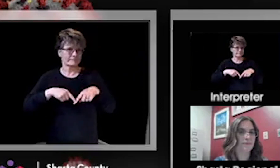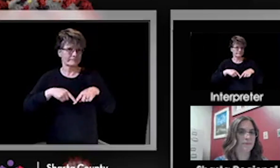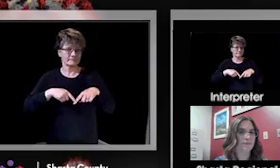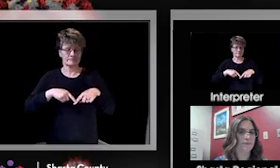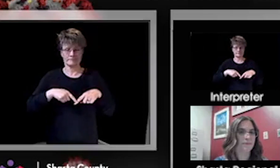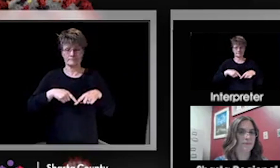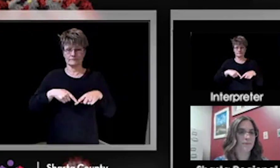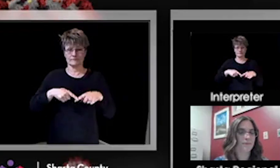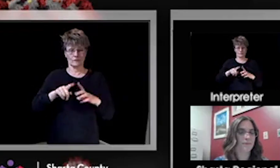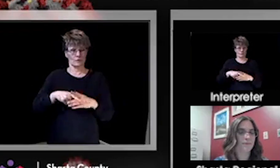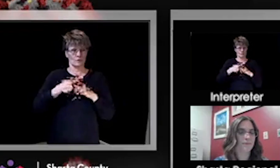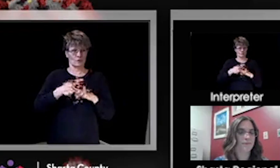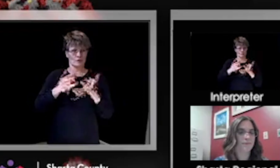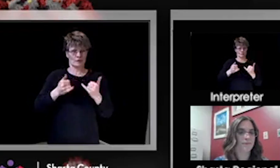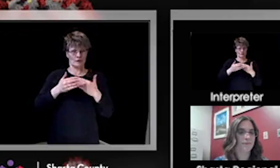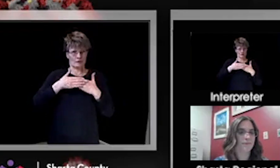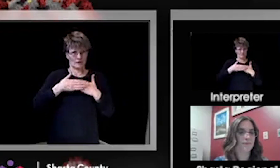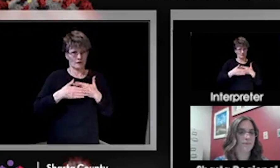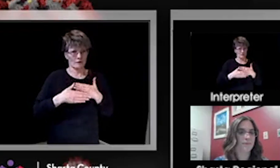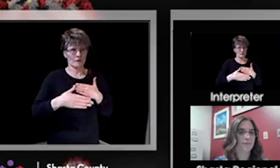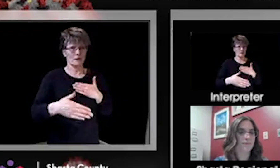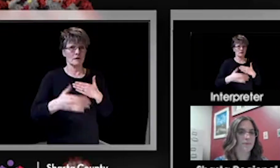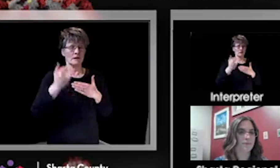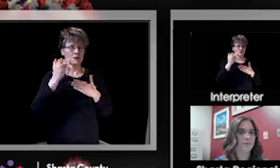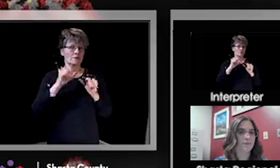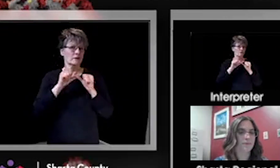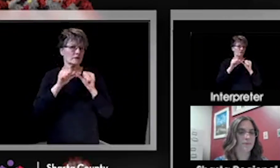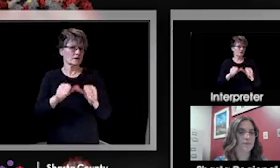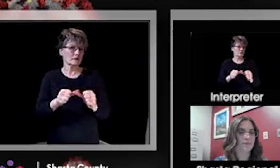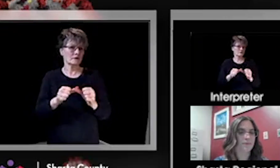we are doing now, which I don’t think is going to happen through May, but if we did